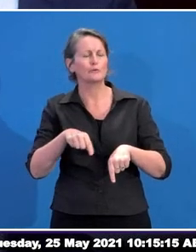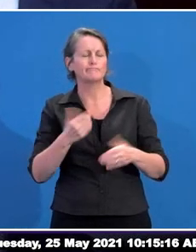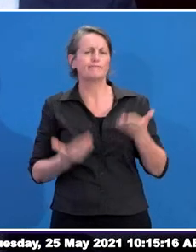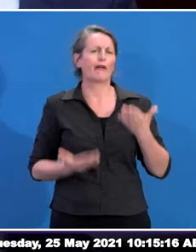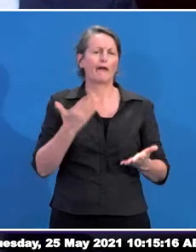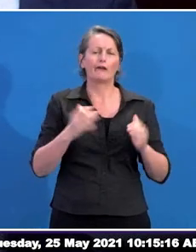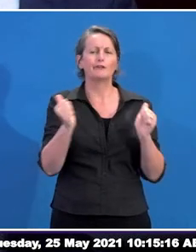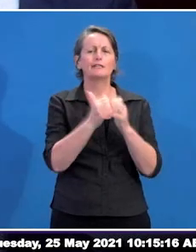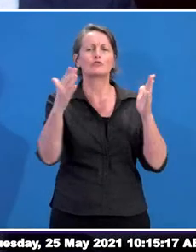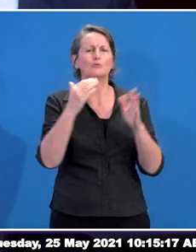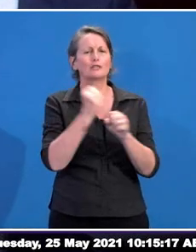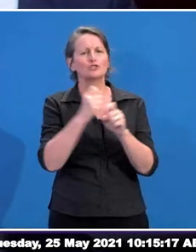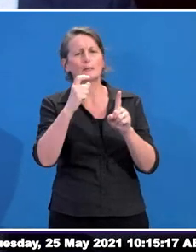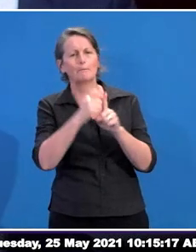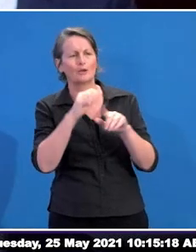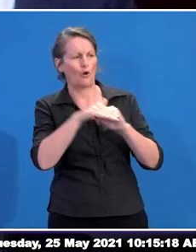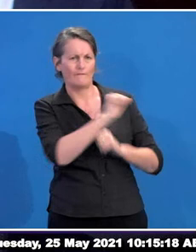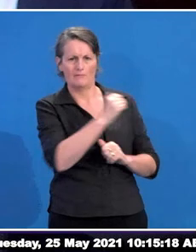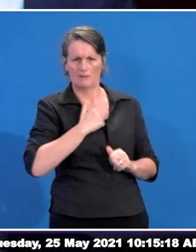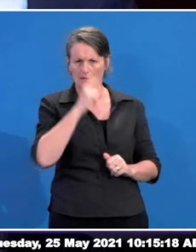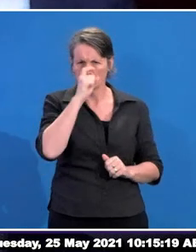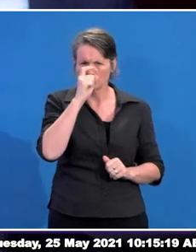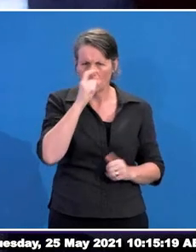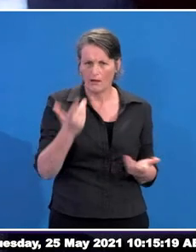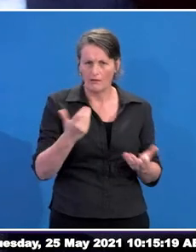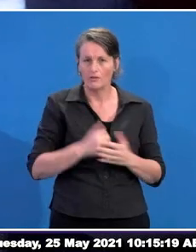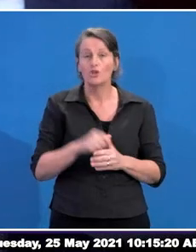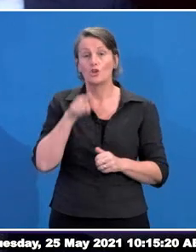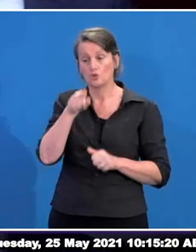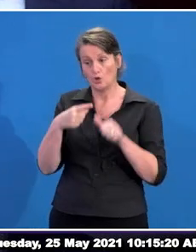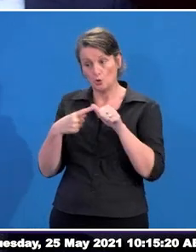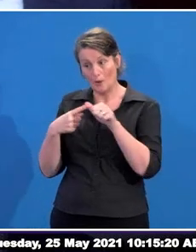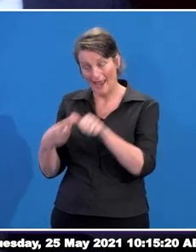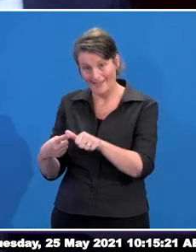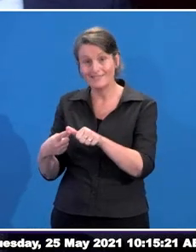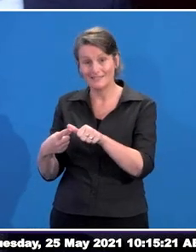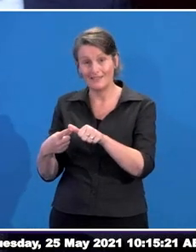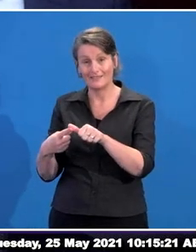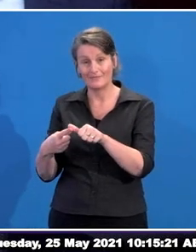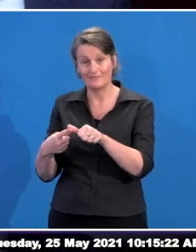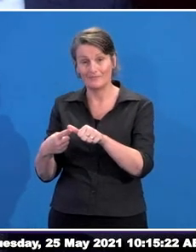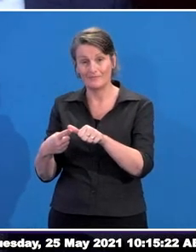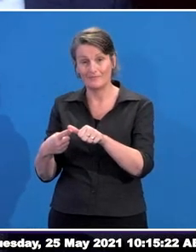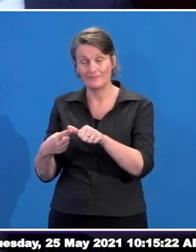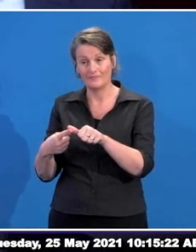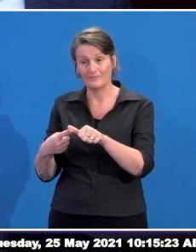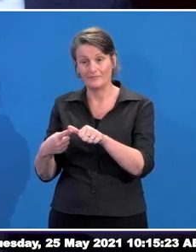And you comment in your response to her? Yap. MS EASTMAN: So, I'll just skip